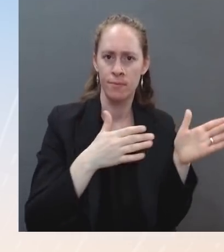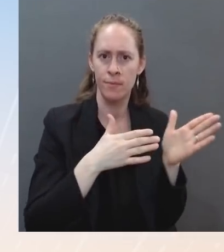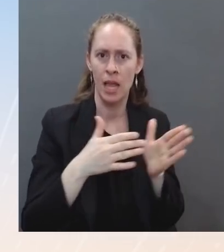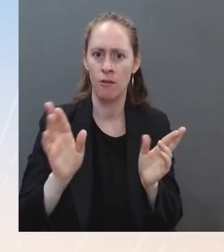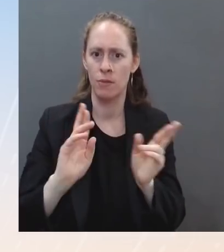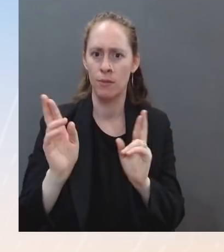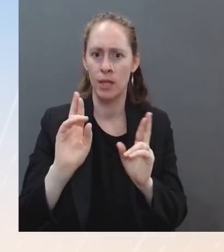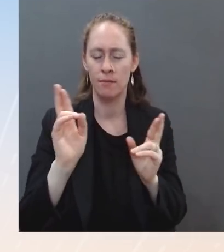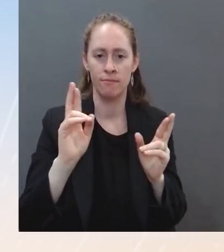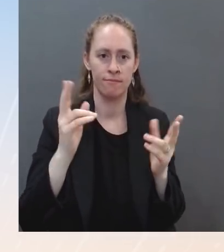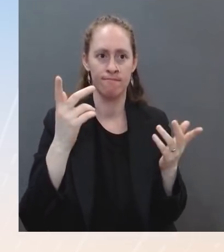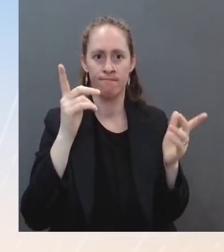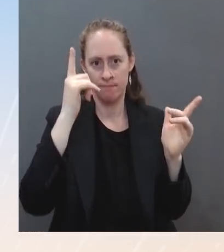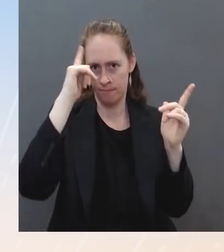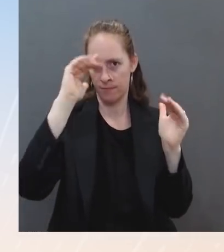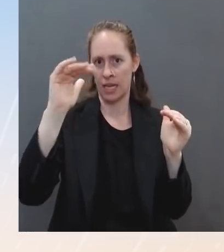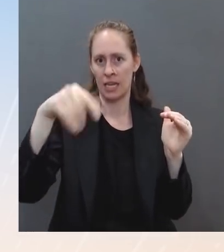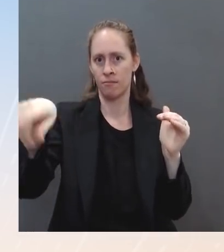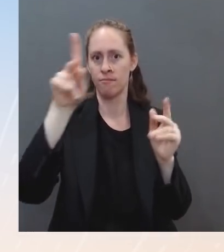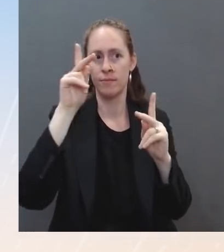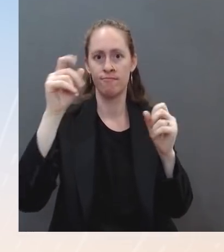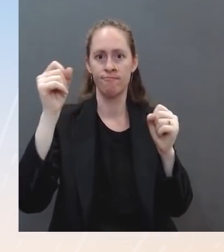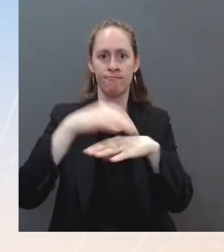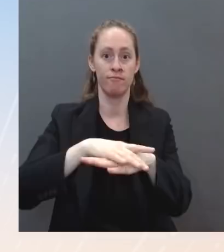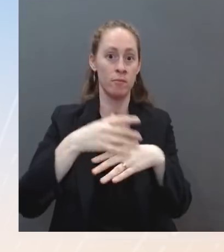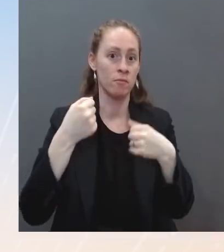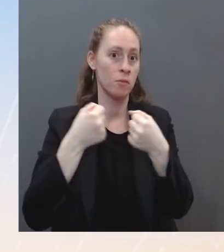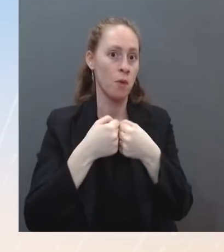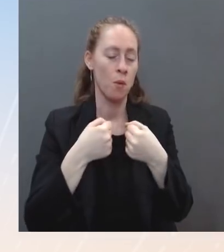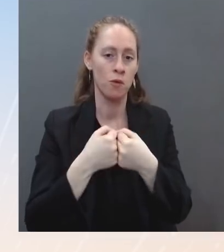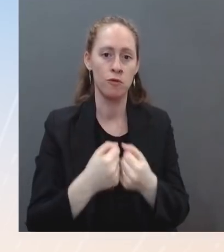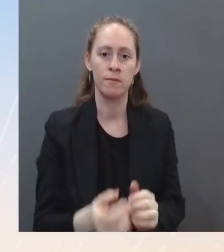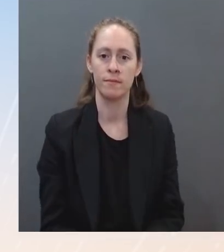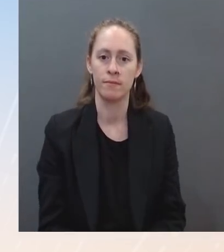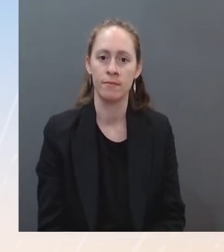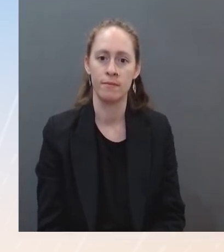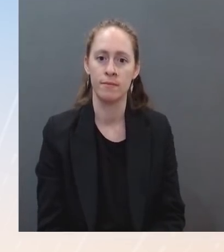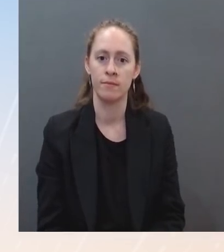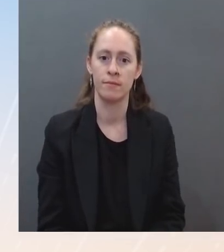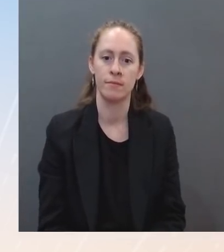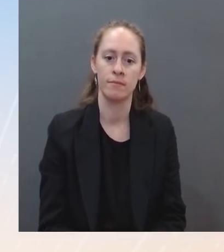for people outside the United States. We are obviously working to deliver a more efficient